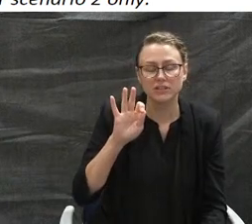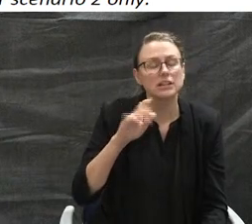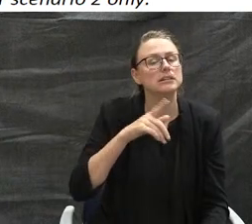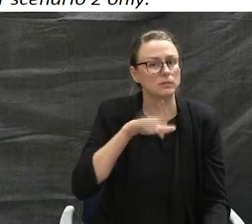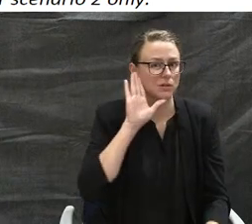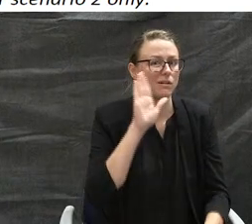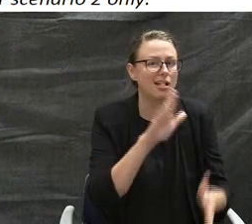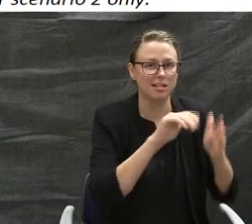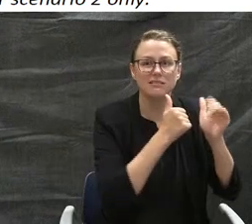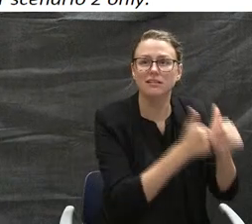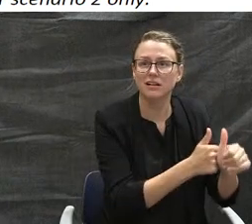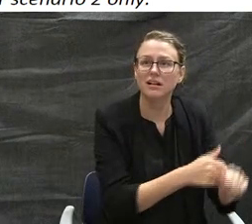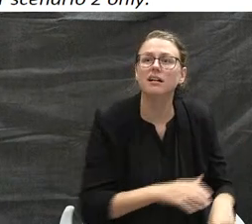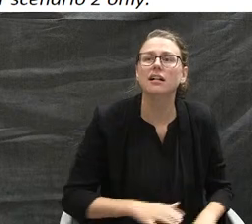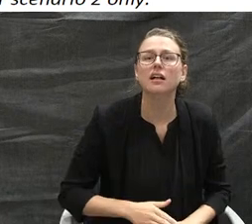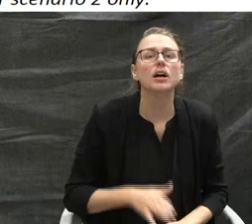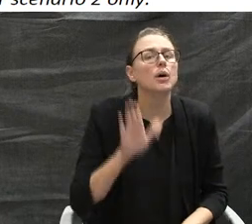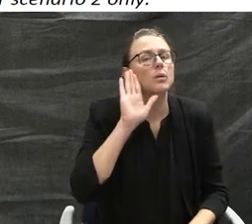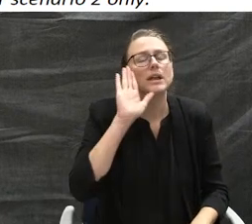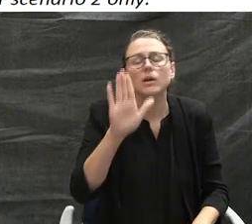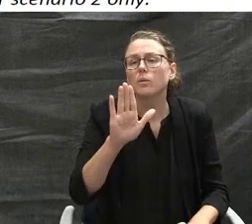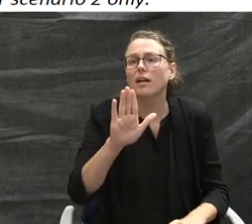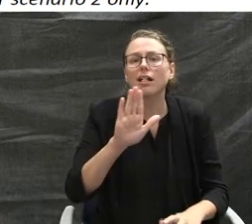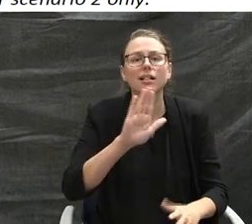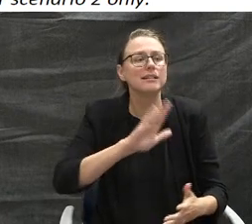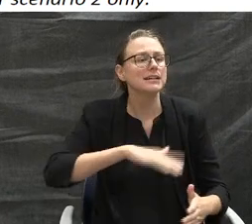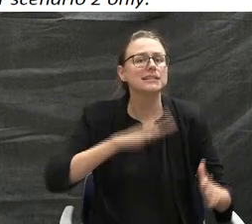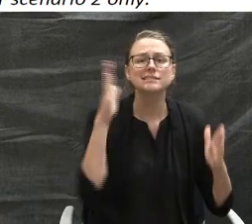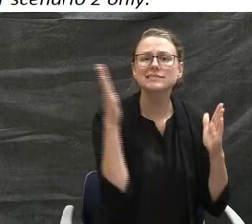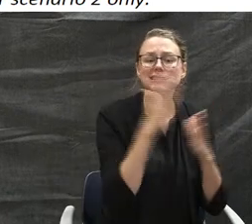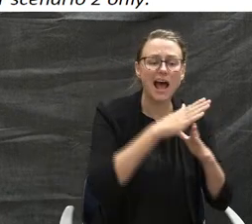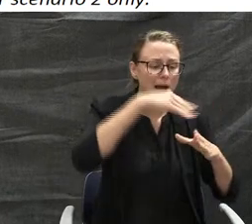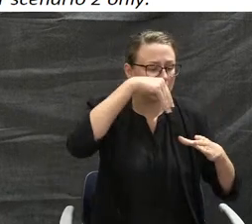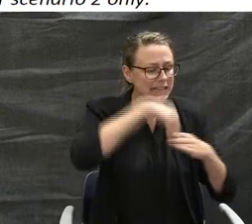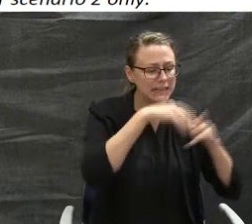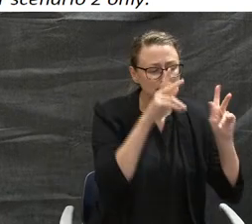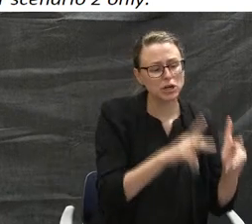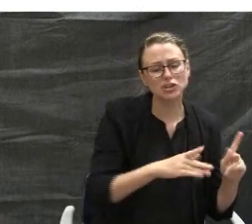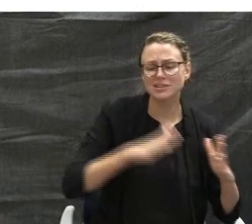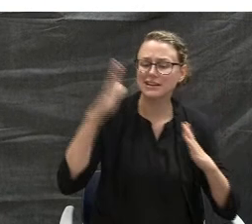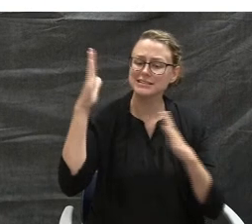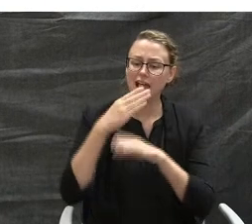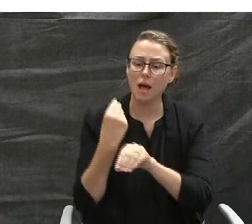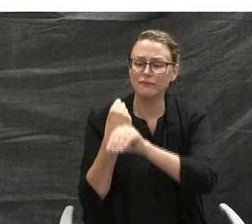school experience in a first class out of school experience. And so.